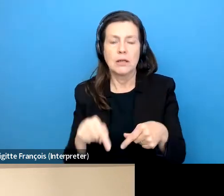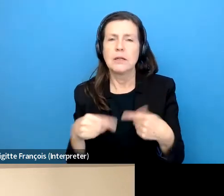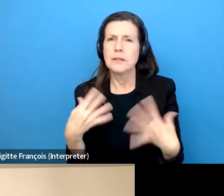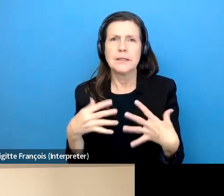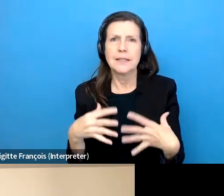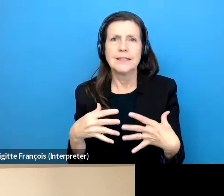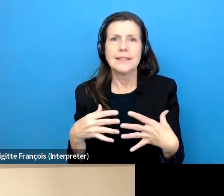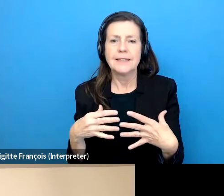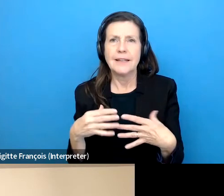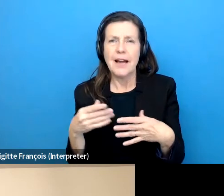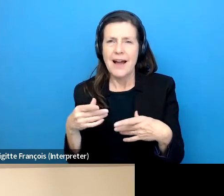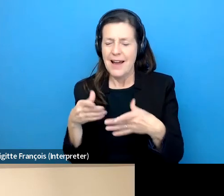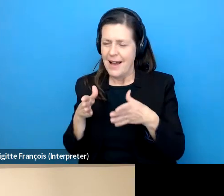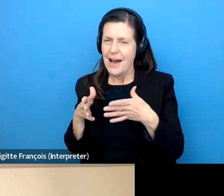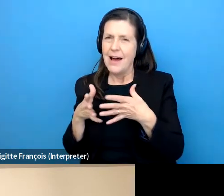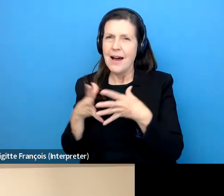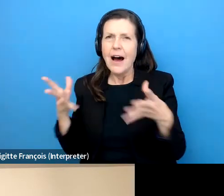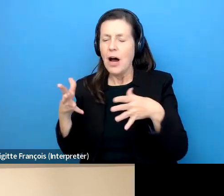of trafficking for sexual purposes.